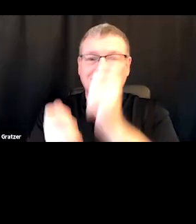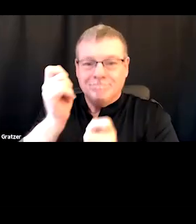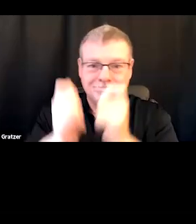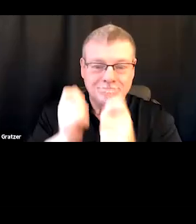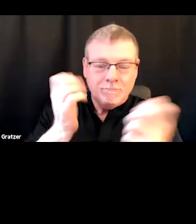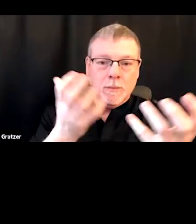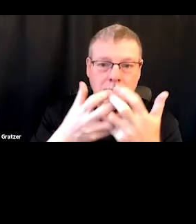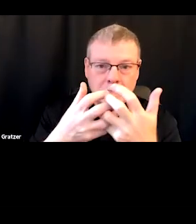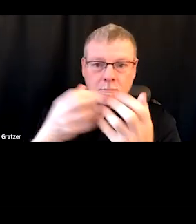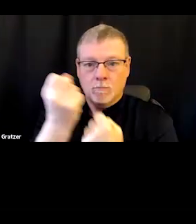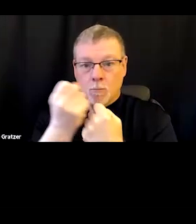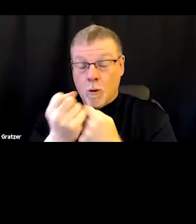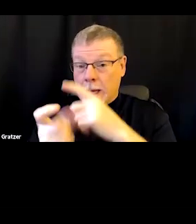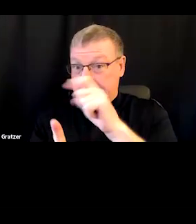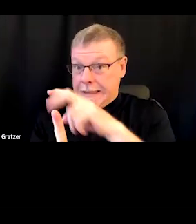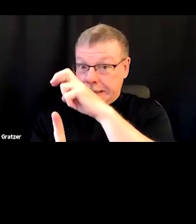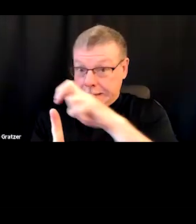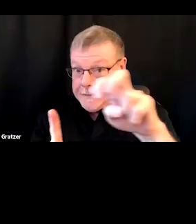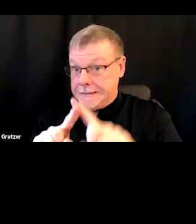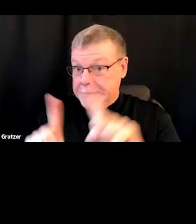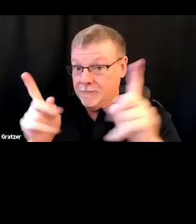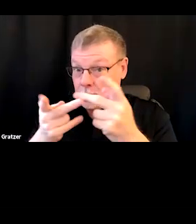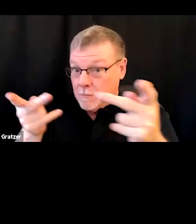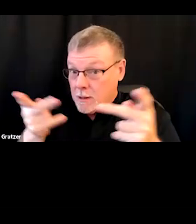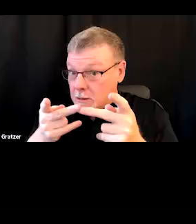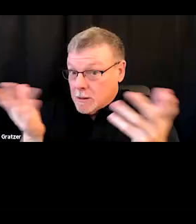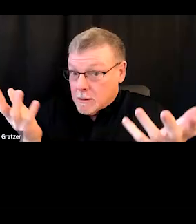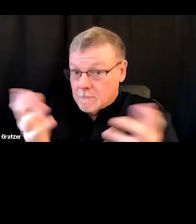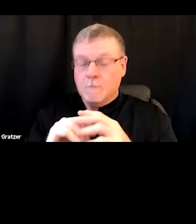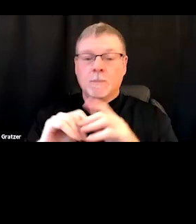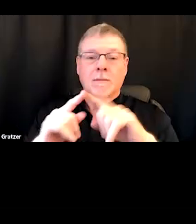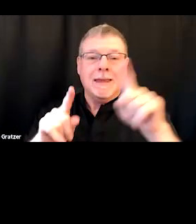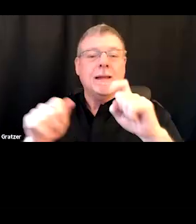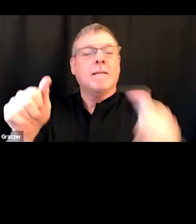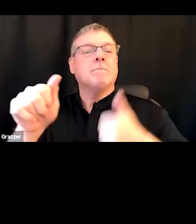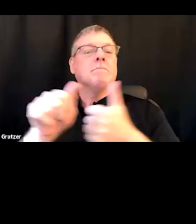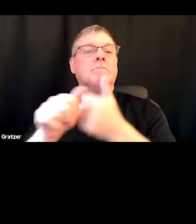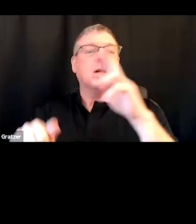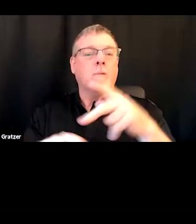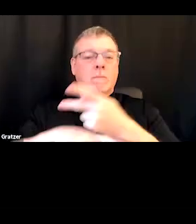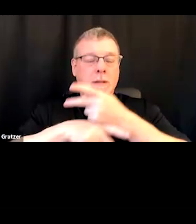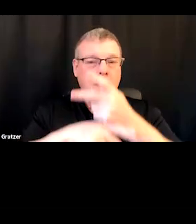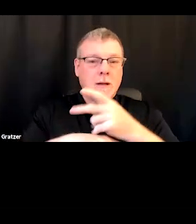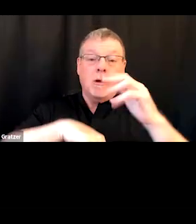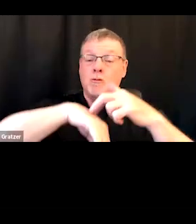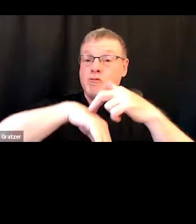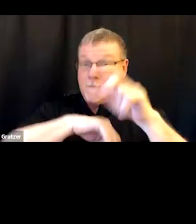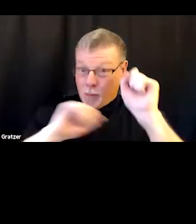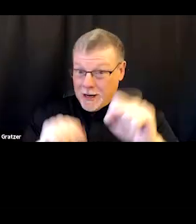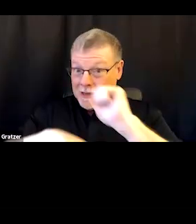Does this person need to be transported to another location? Does this person need follow-up care? Are there referrals we can put in place?